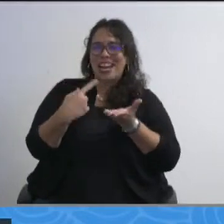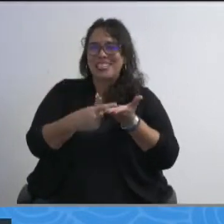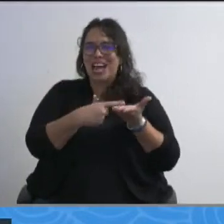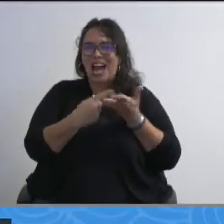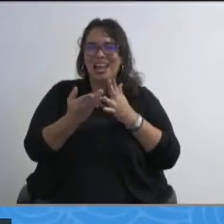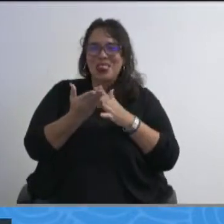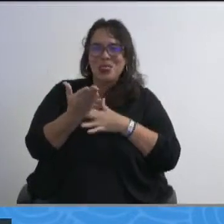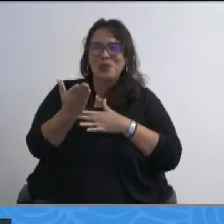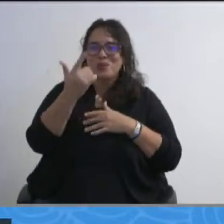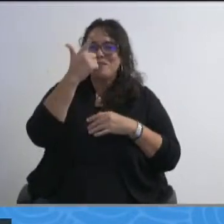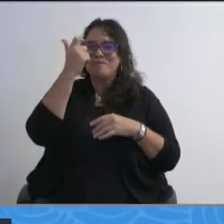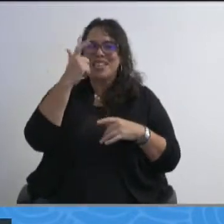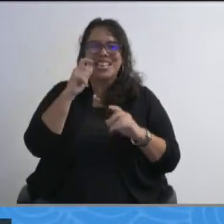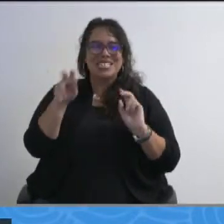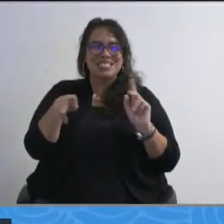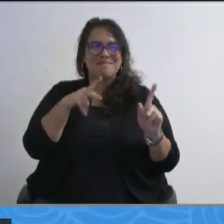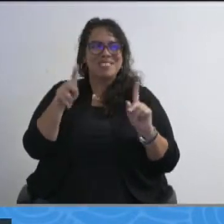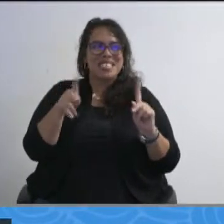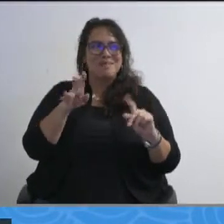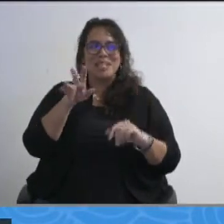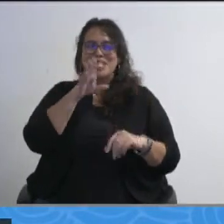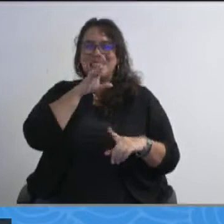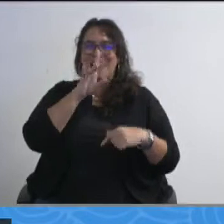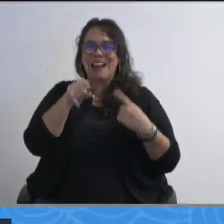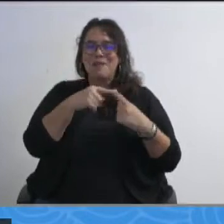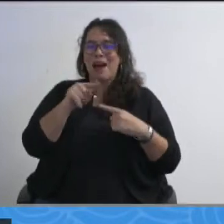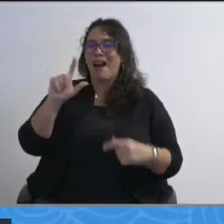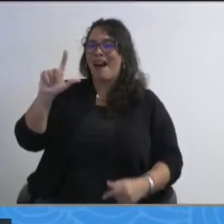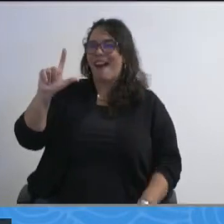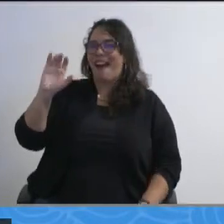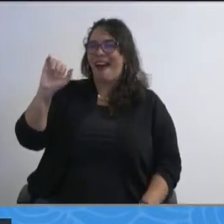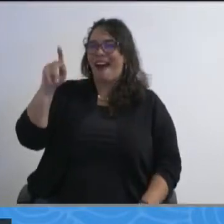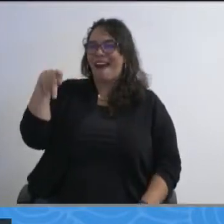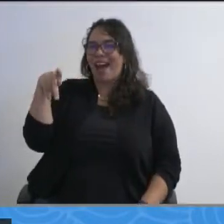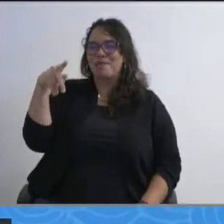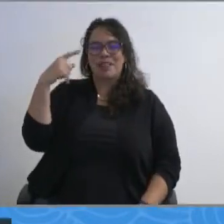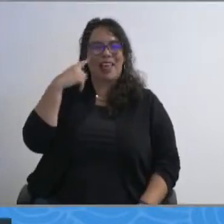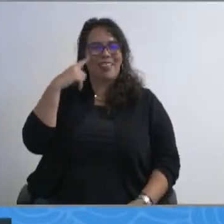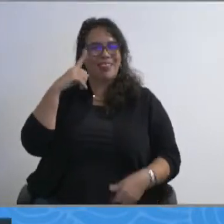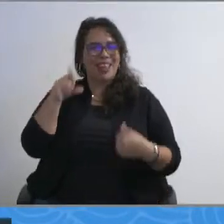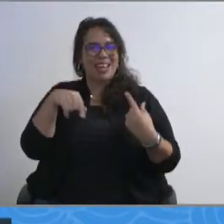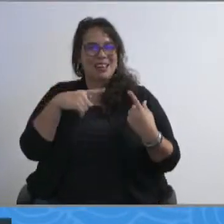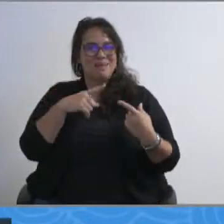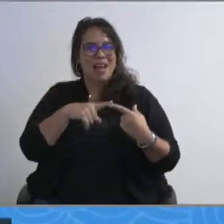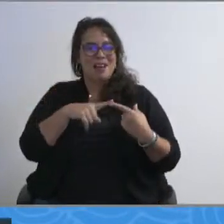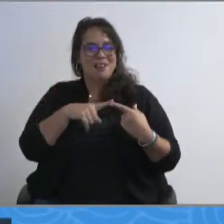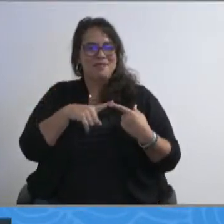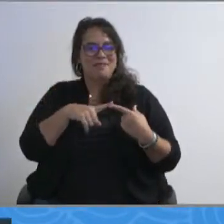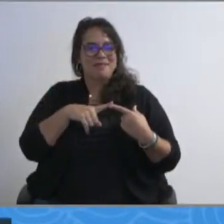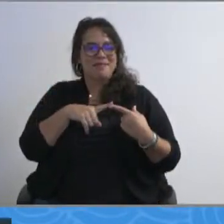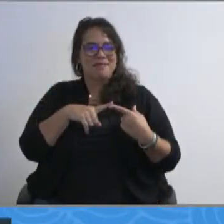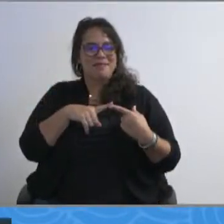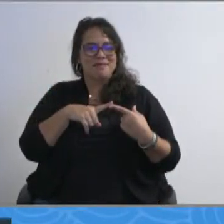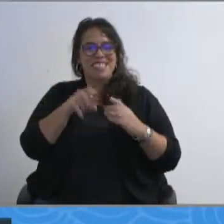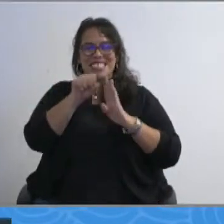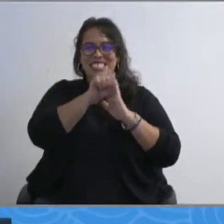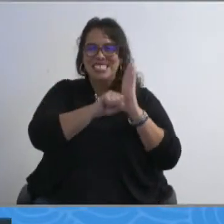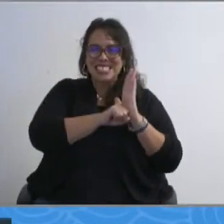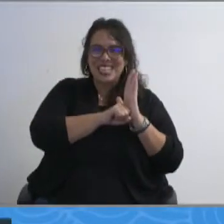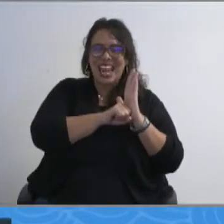because when people talk about LCAP, they think about the state local control funding formula